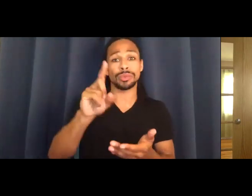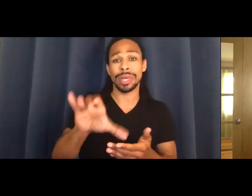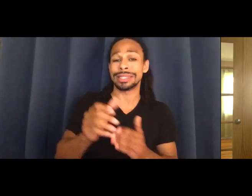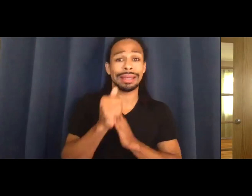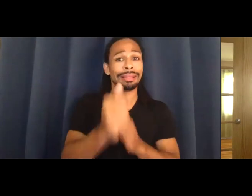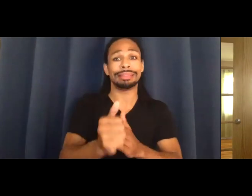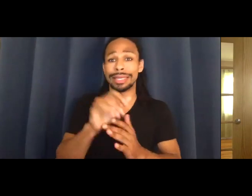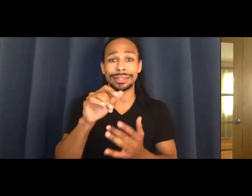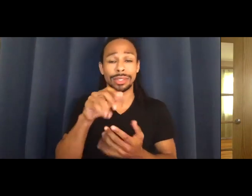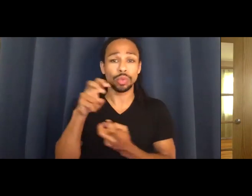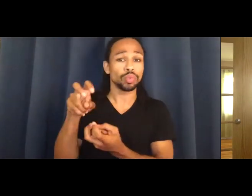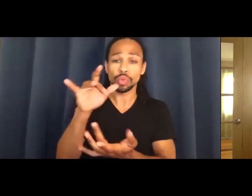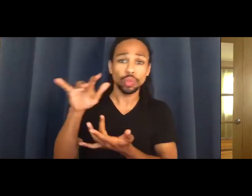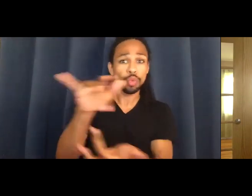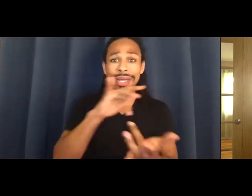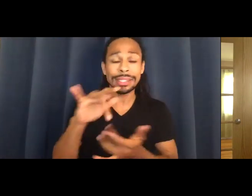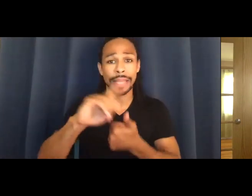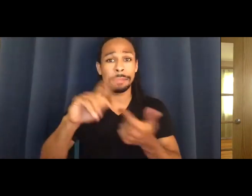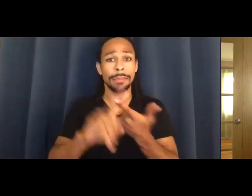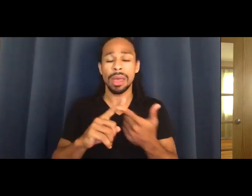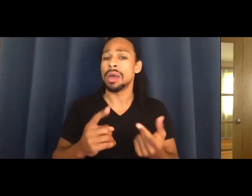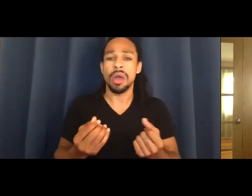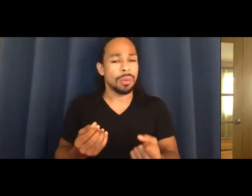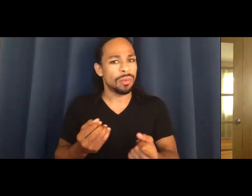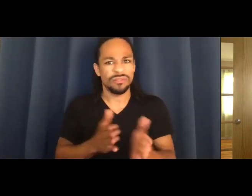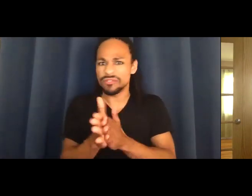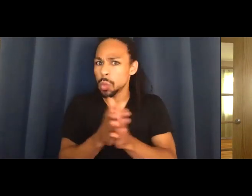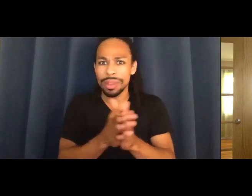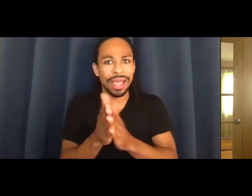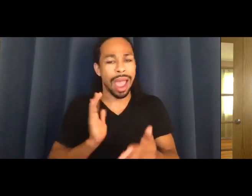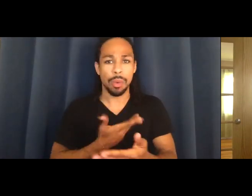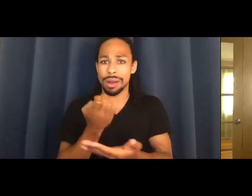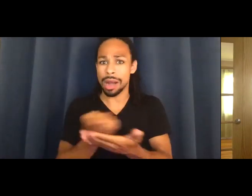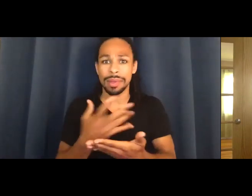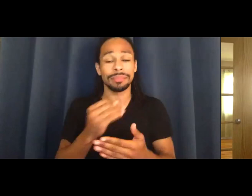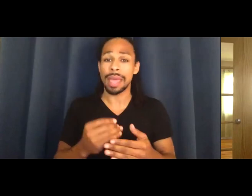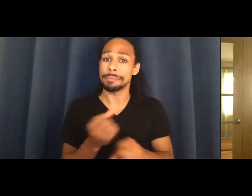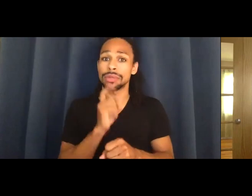fueling the economy and ensuring our health, wellness and imaginations. So